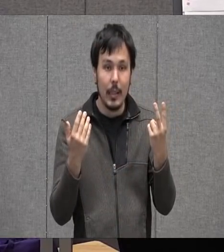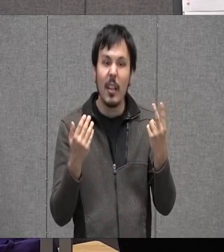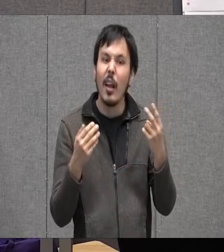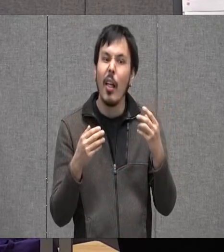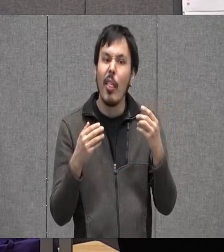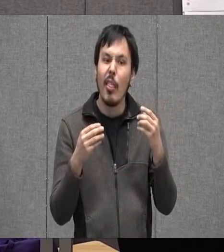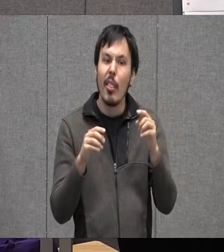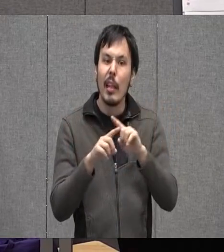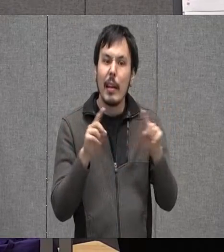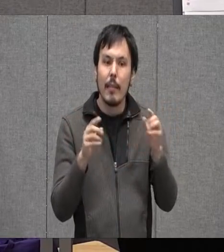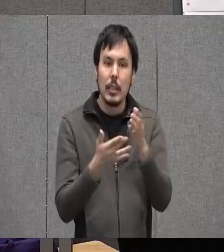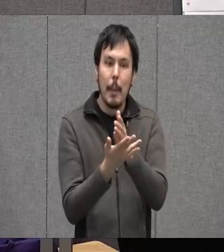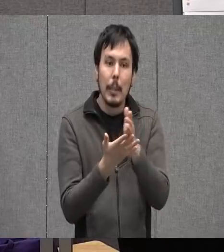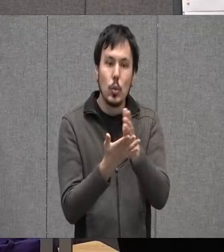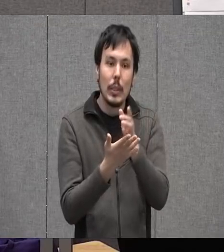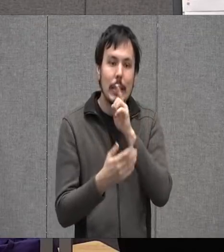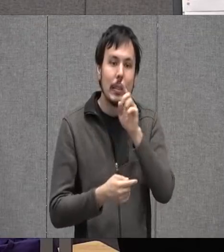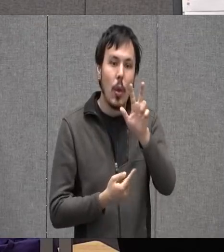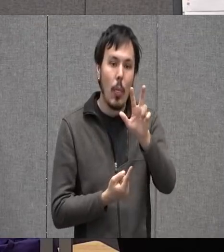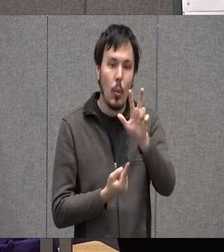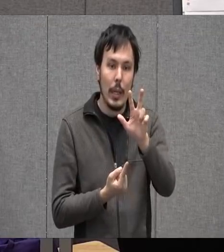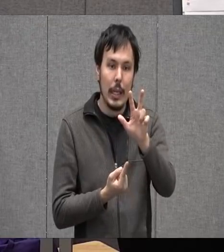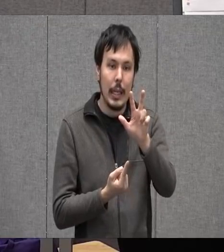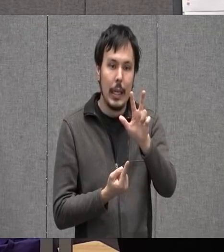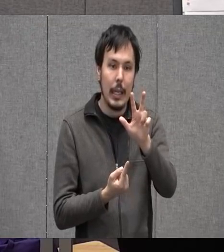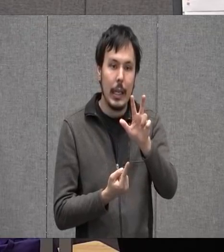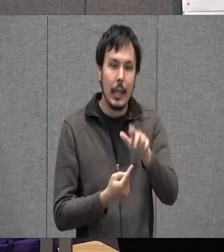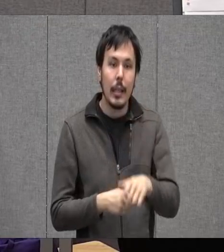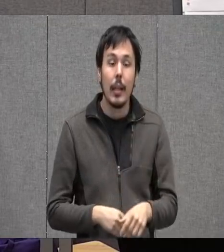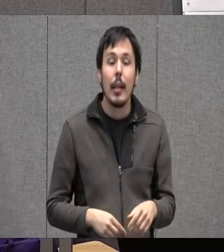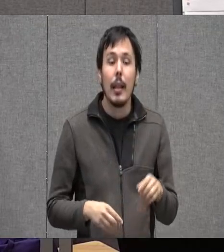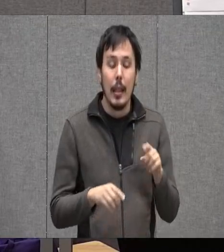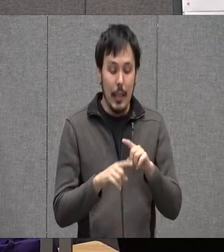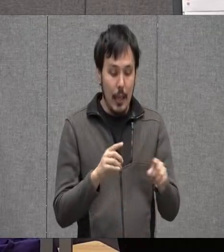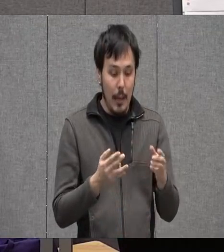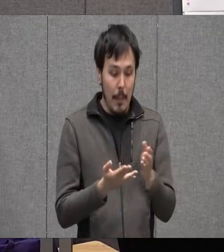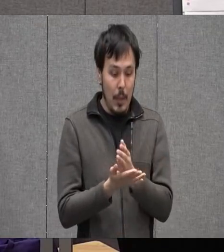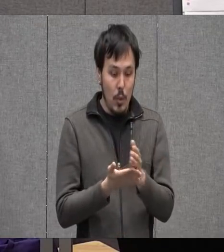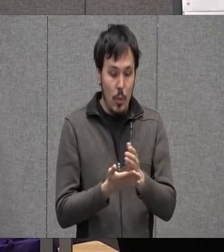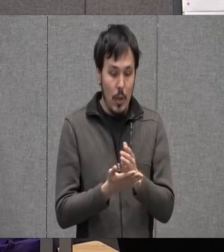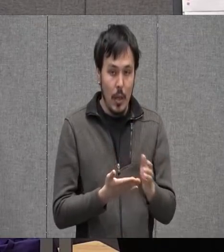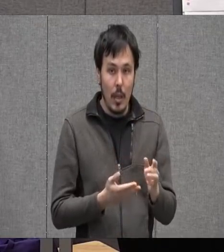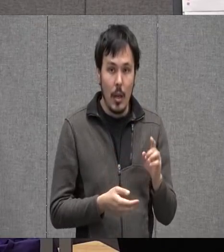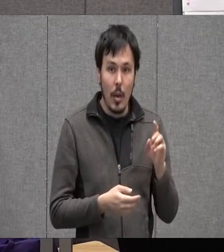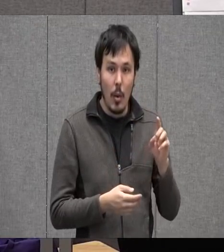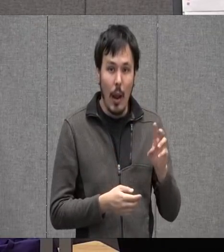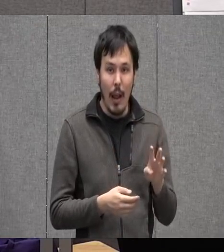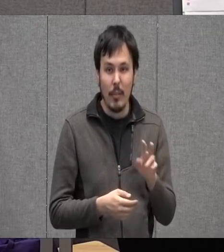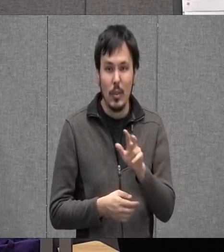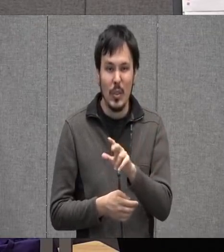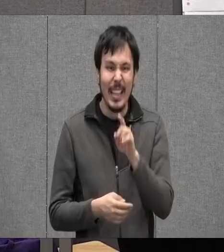And then on the numerators of between 1/2 and 2/3 is 15 and 20, so that's five.